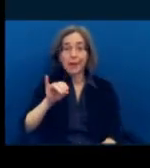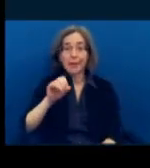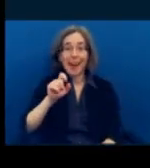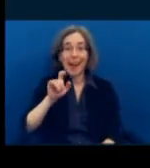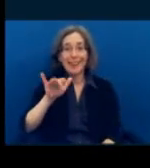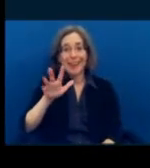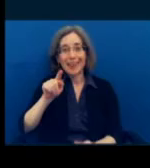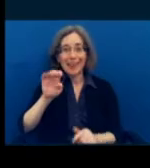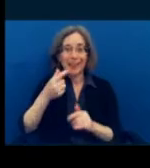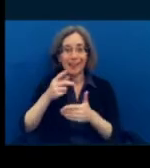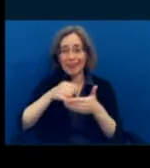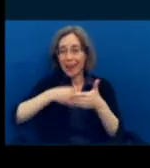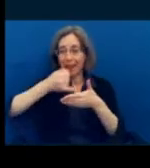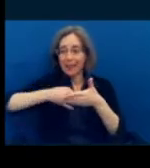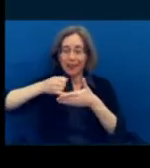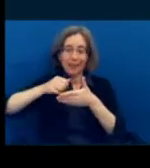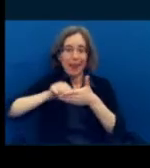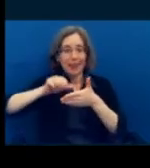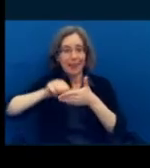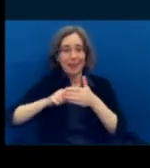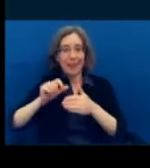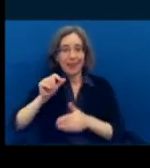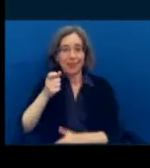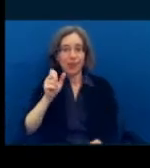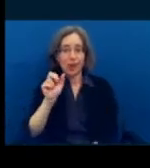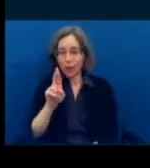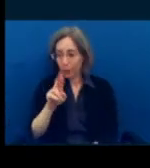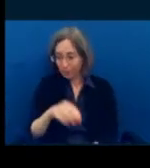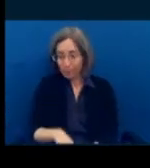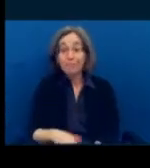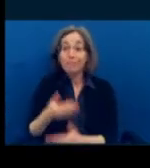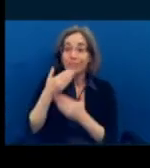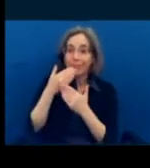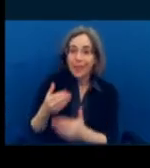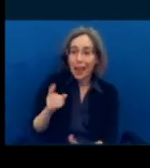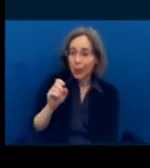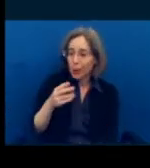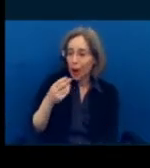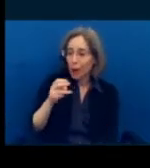THROUGH THE FEMALE BODY. DR. HILL-EDGAR WELCOME AND THANK YOU IN ADVANCE FOR A GREAT